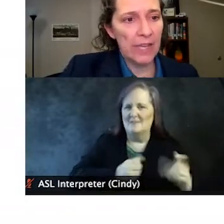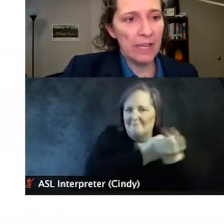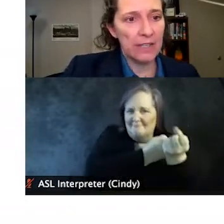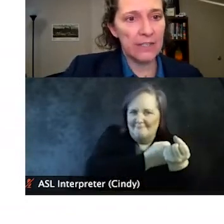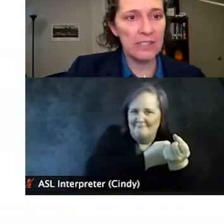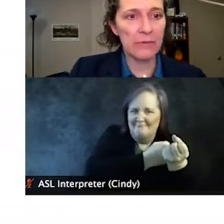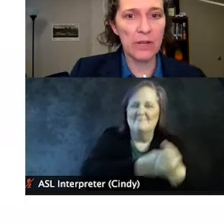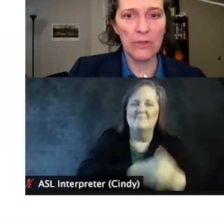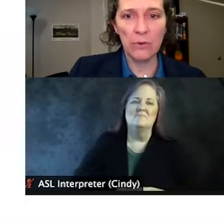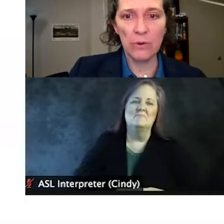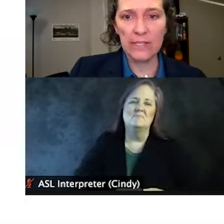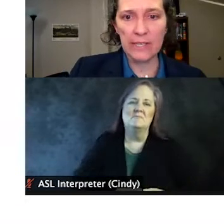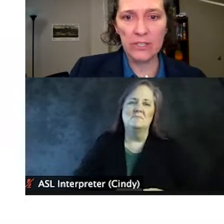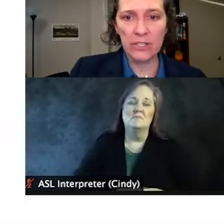and several other organizations.